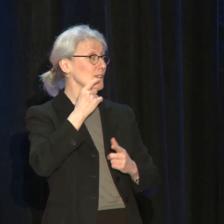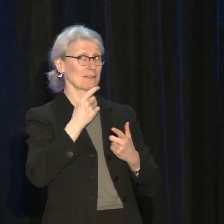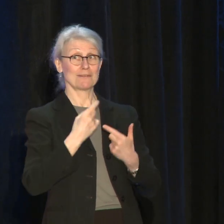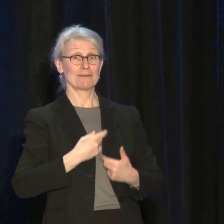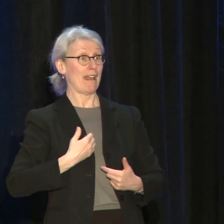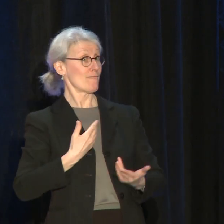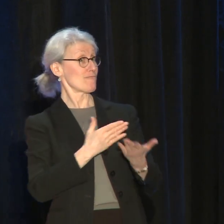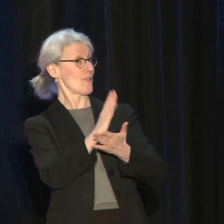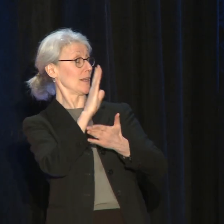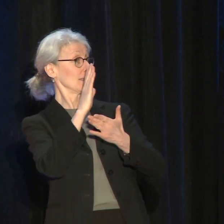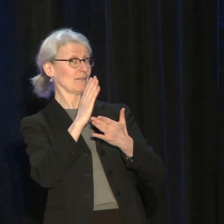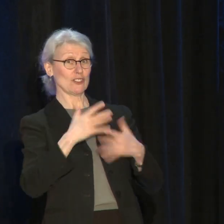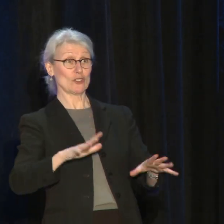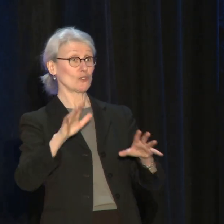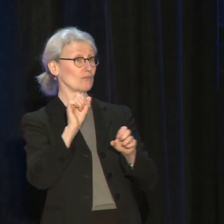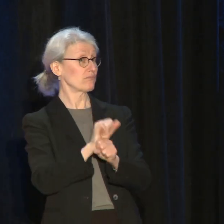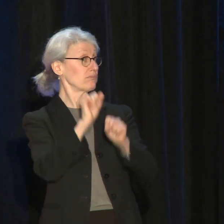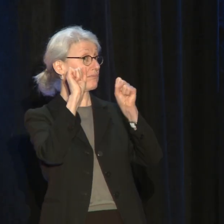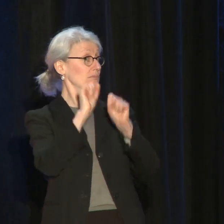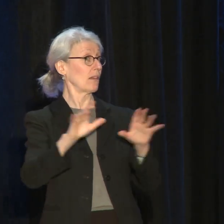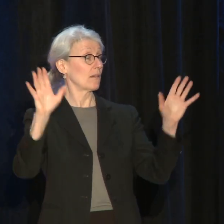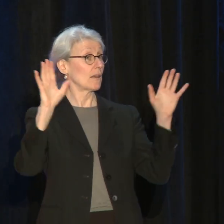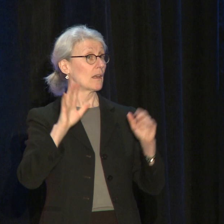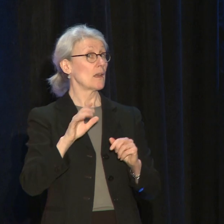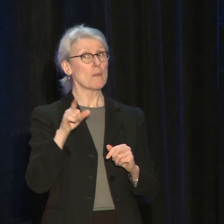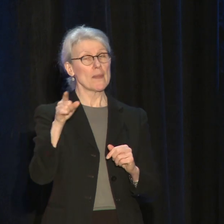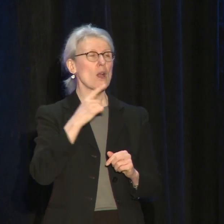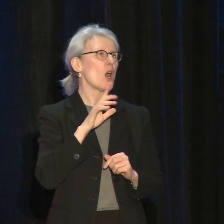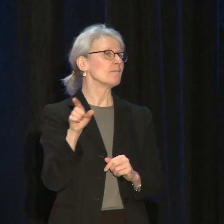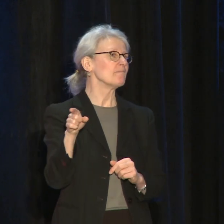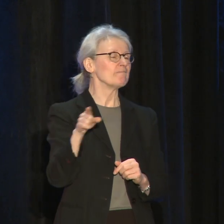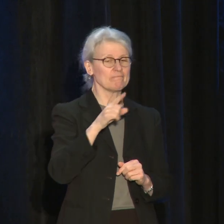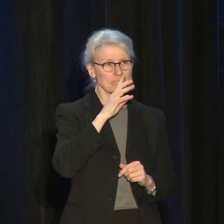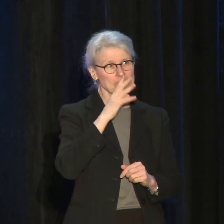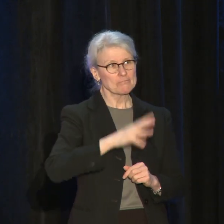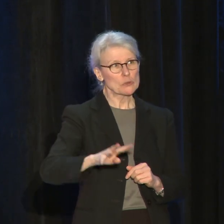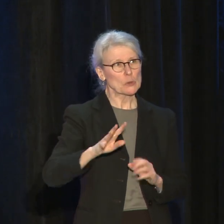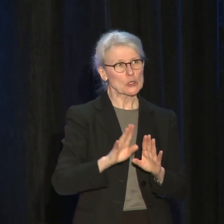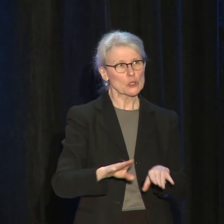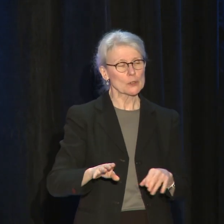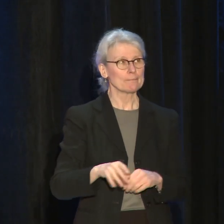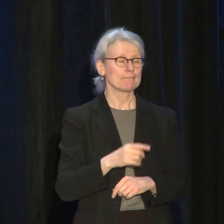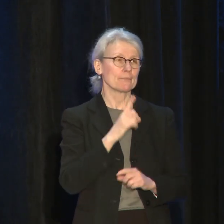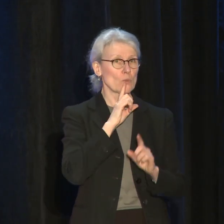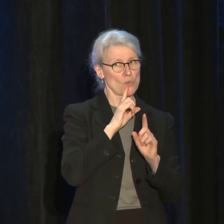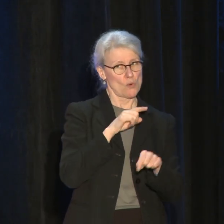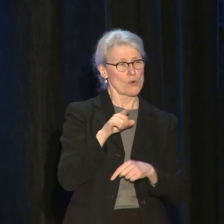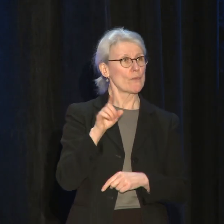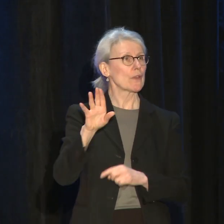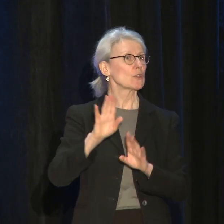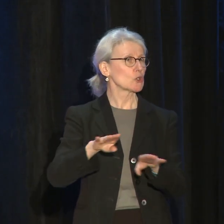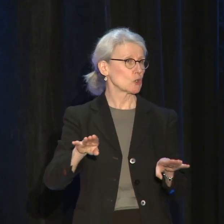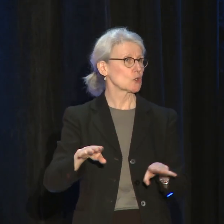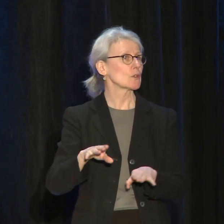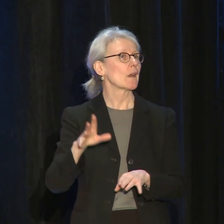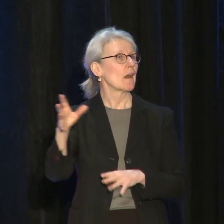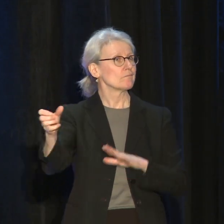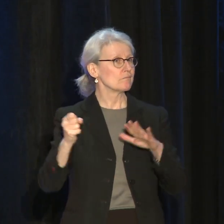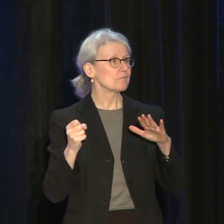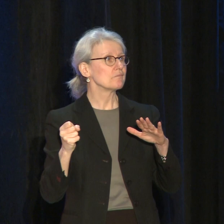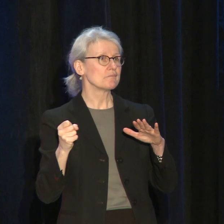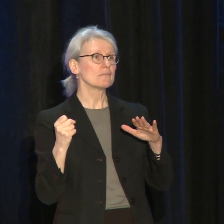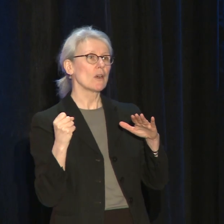from slavery, were neglectful, and ordering that their children be apprenticed out to